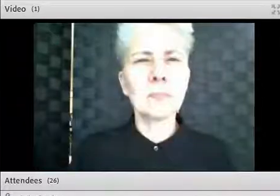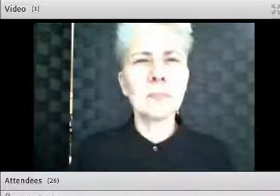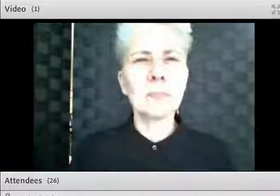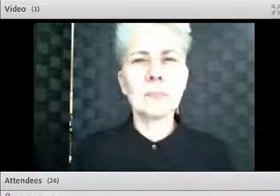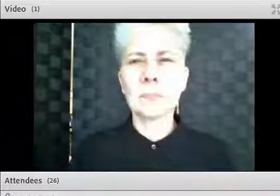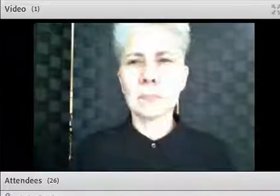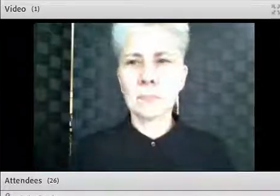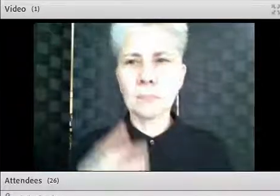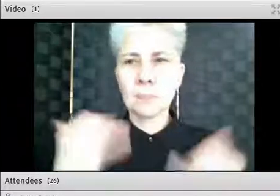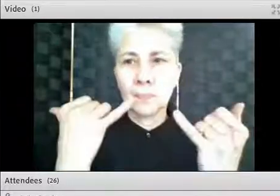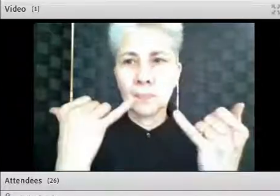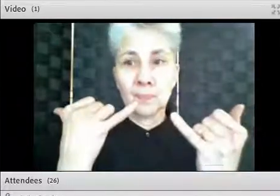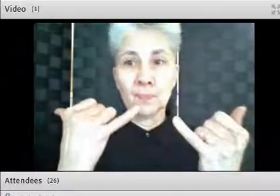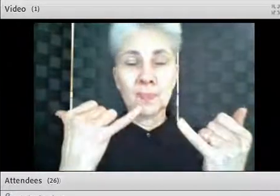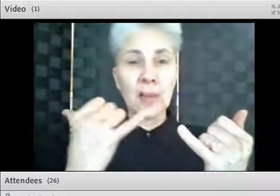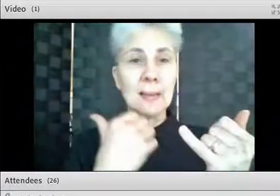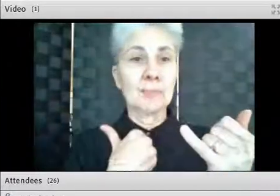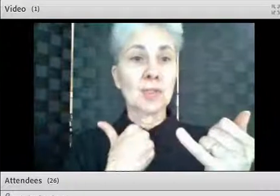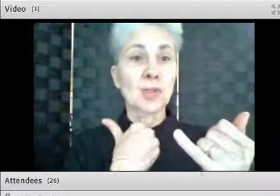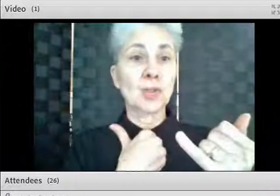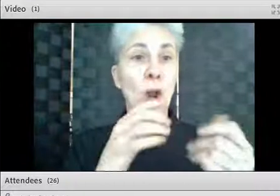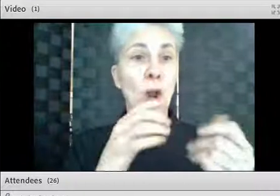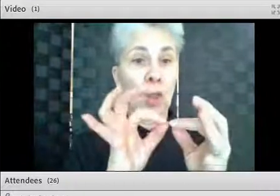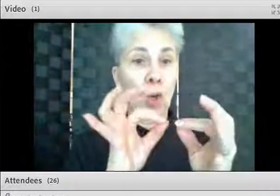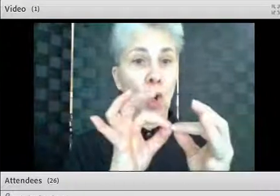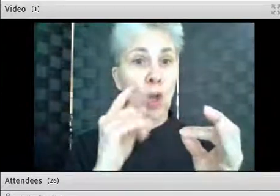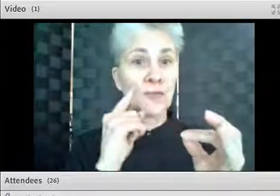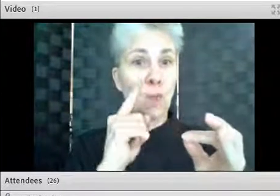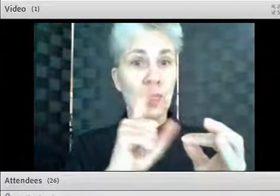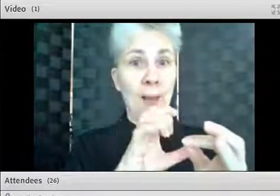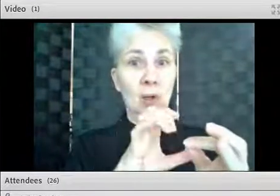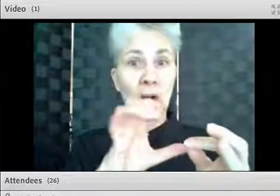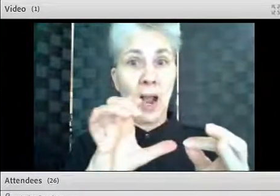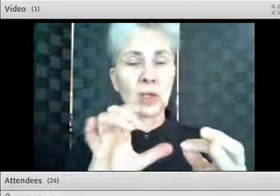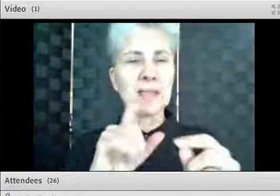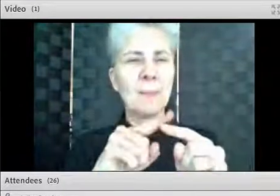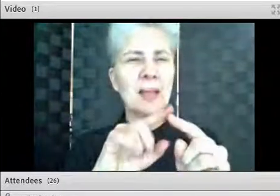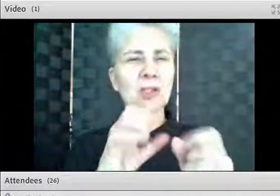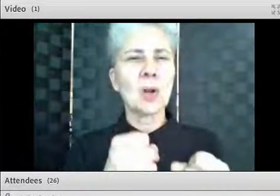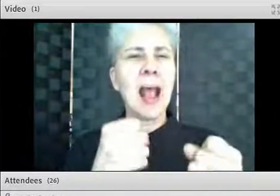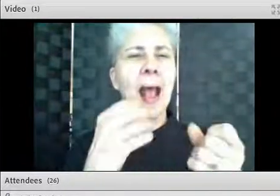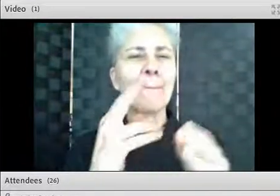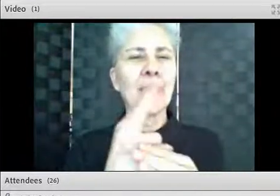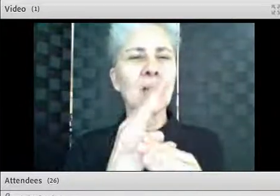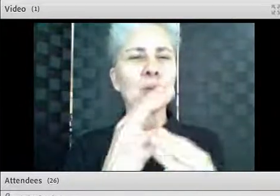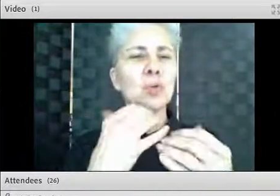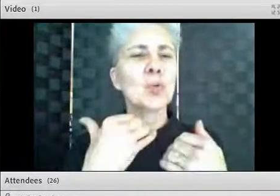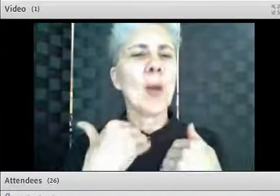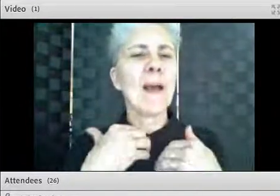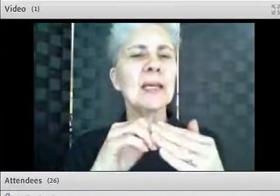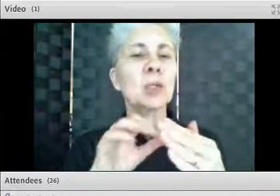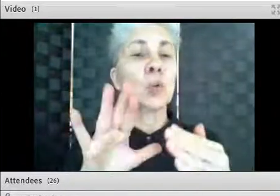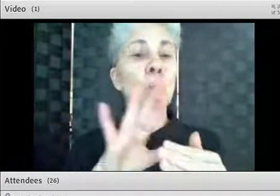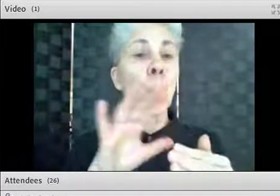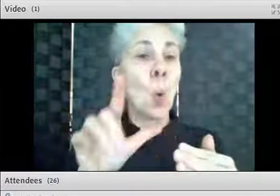The cost is dependent upon the number of concurrent users you have. So if you only want, you know, a subscription for,